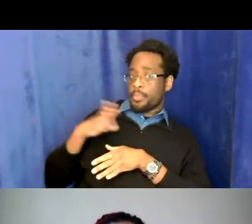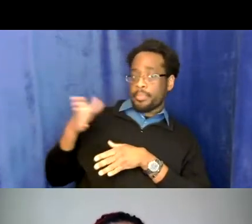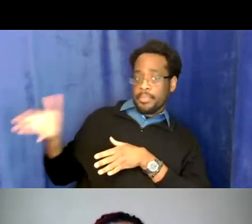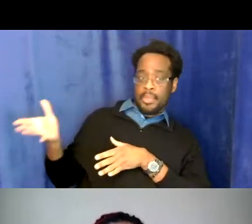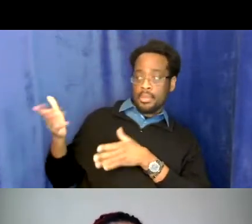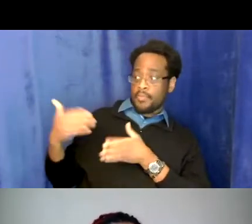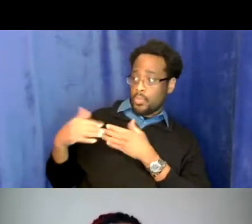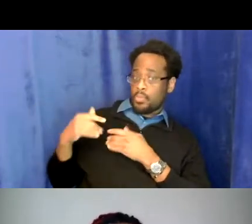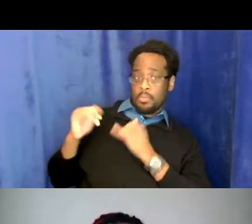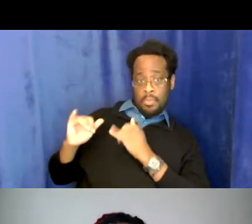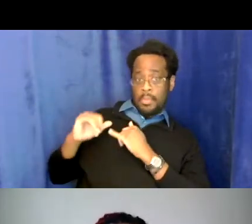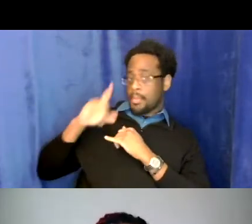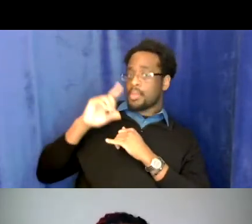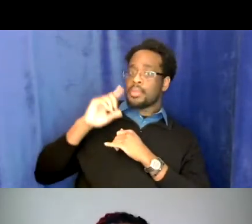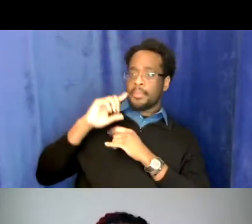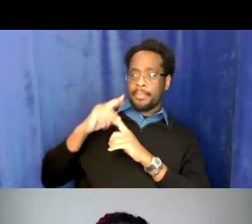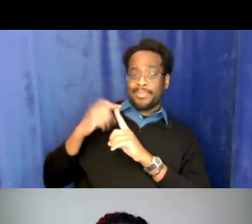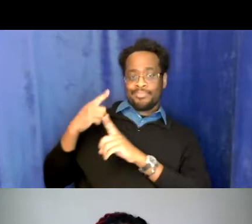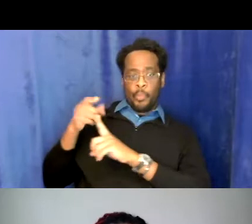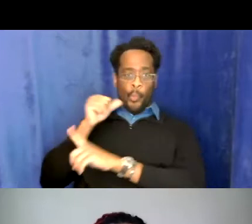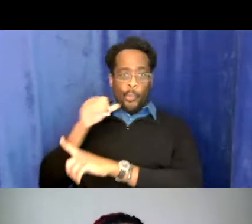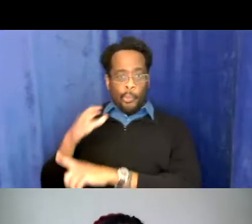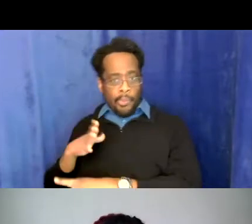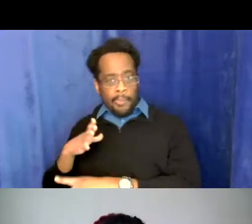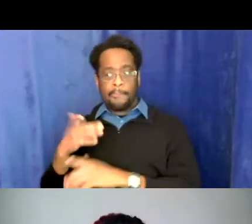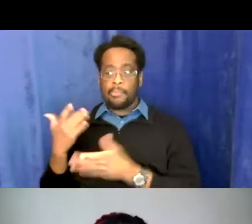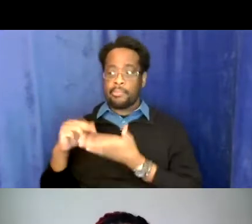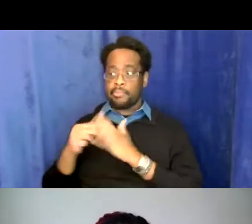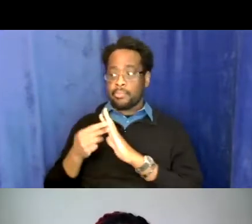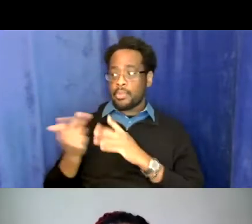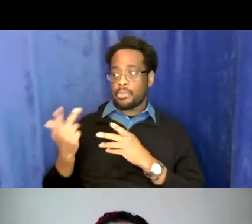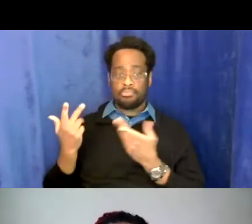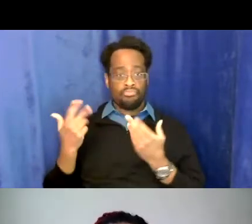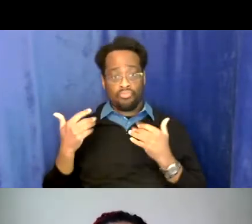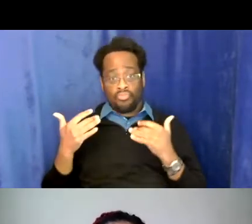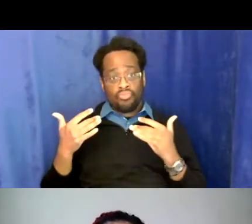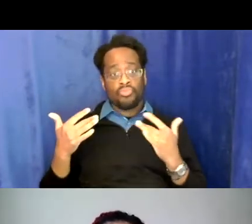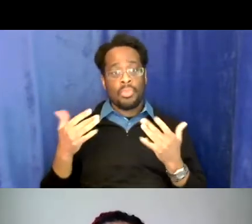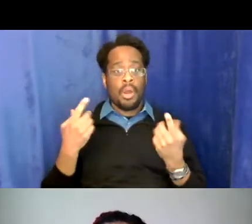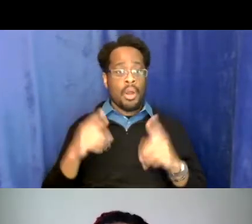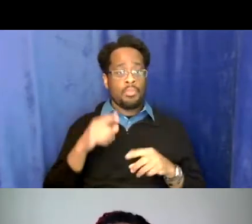Um I have a friend who's a black deaf woman. Now we are both black and deaf however with this friend